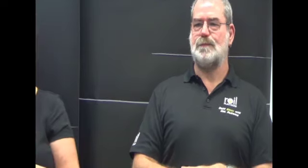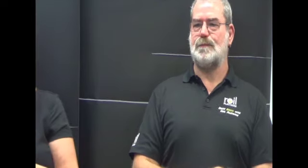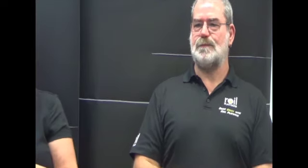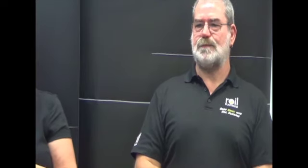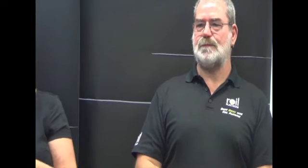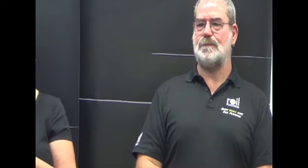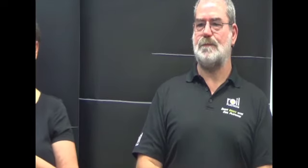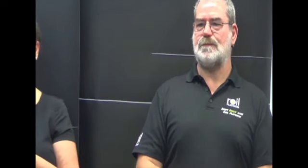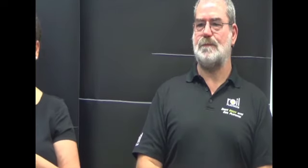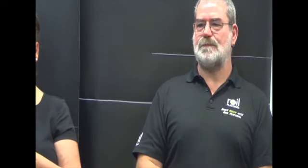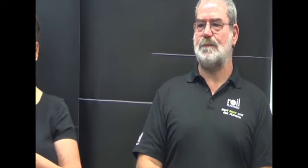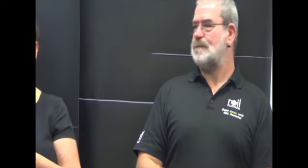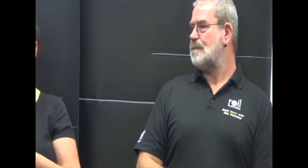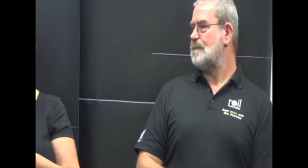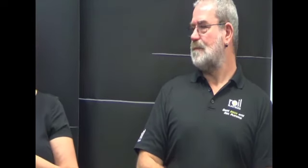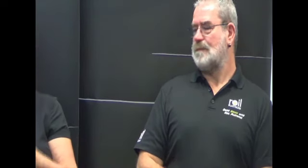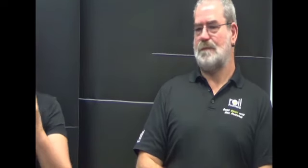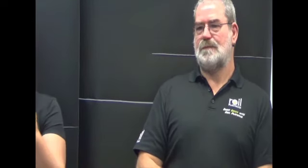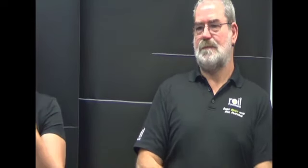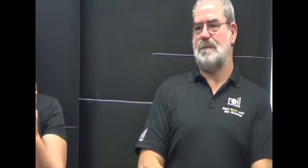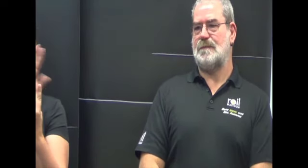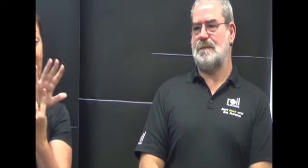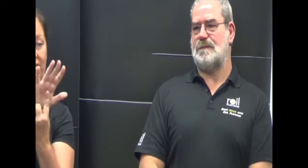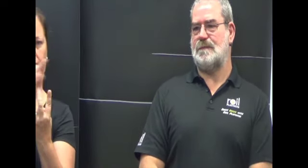Adrienne: Absolutely so you have those two words: Self and Concept. Self: it's about